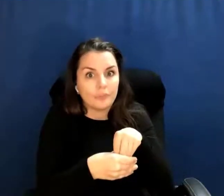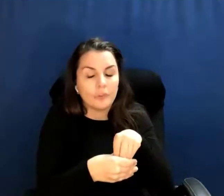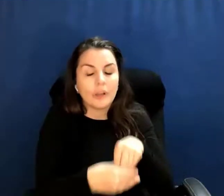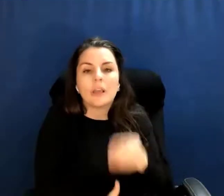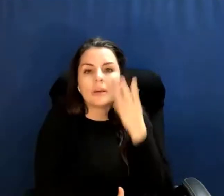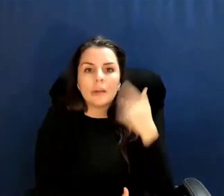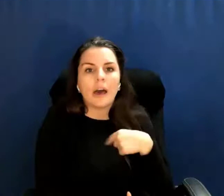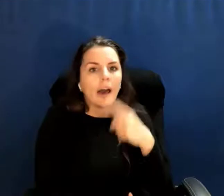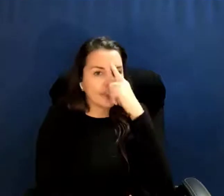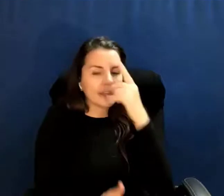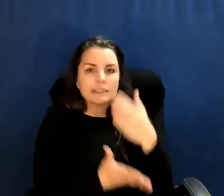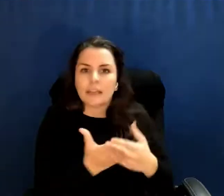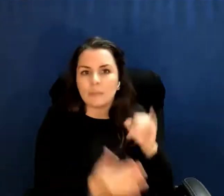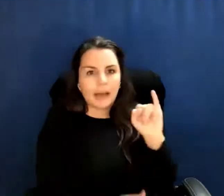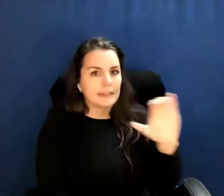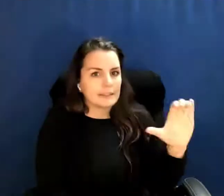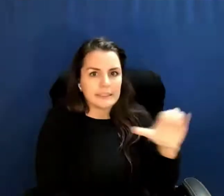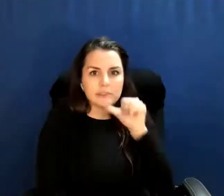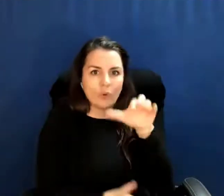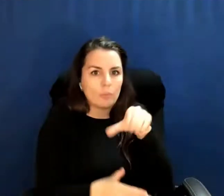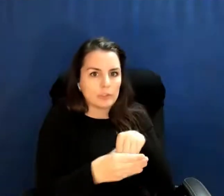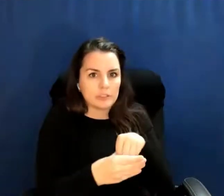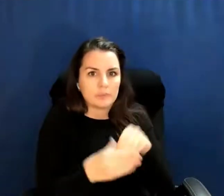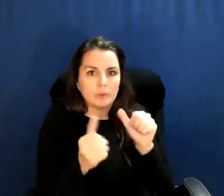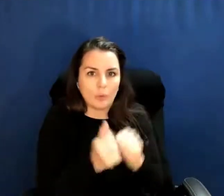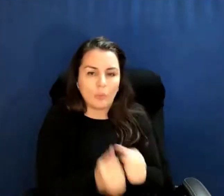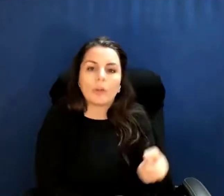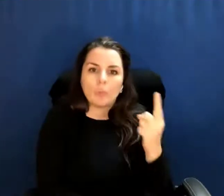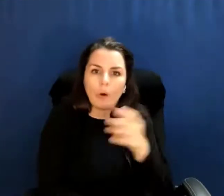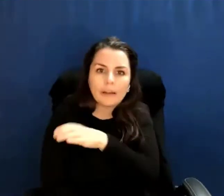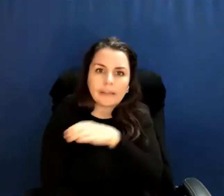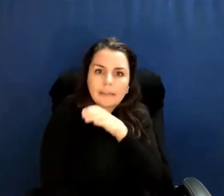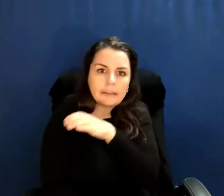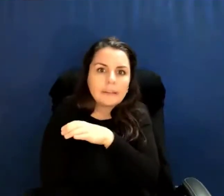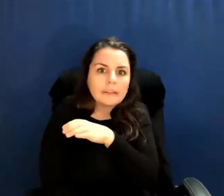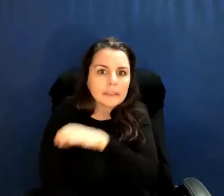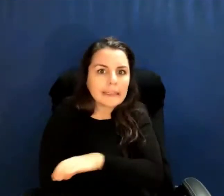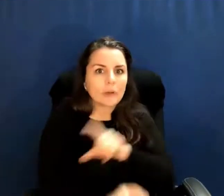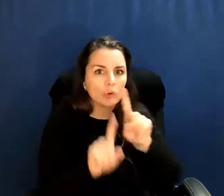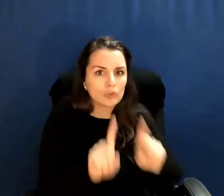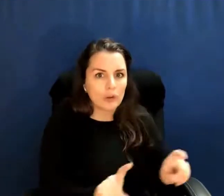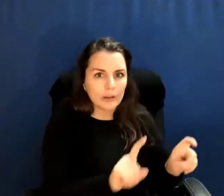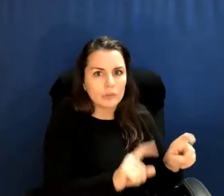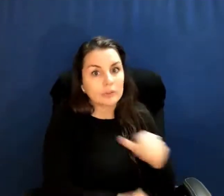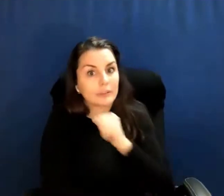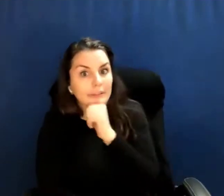don't participate in one of the clinical trials or not, right? So, you really always .. . Sheri Cummins: Right.